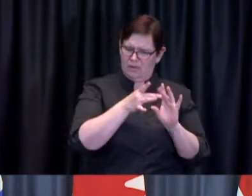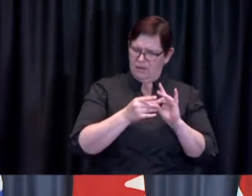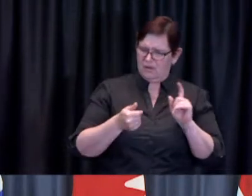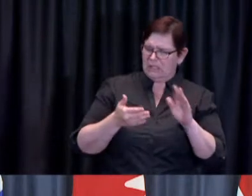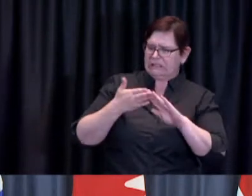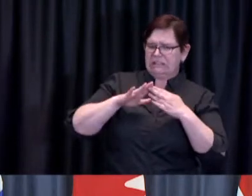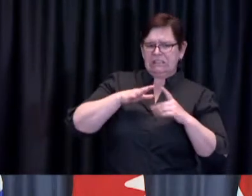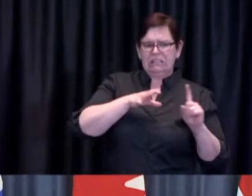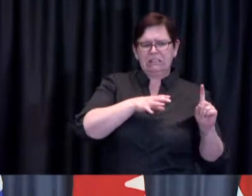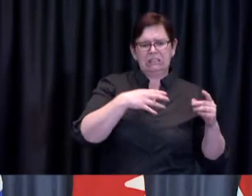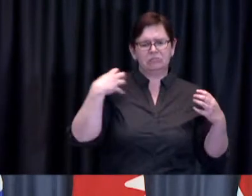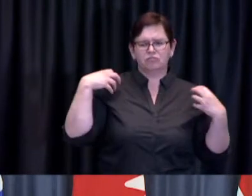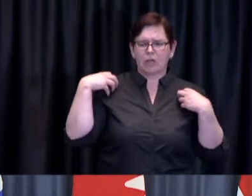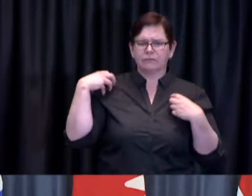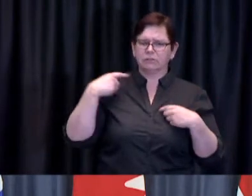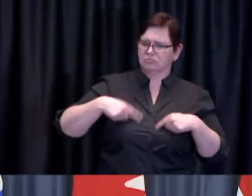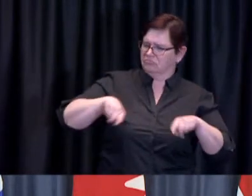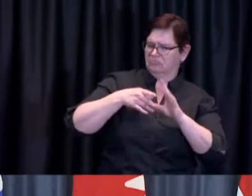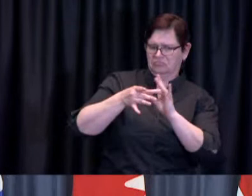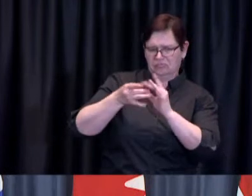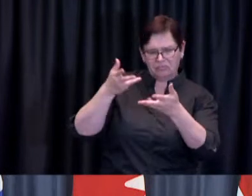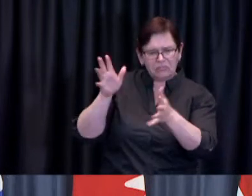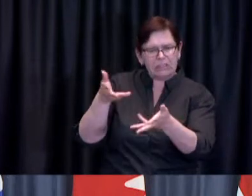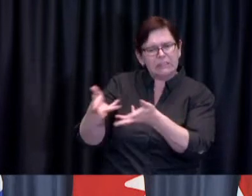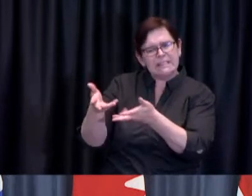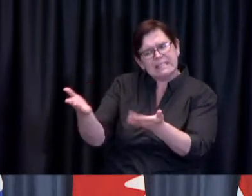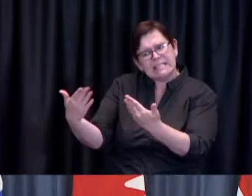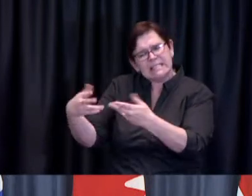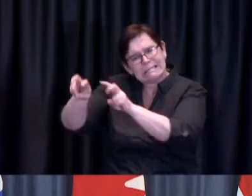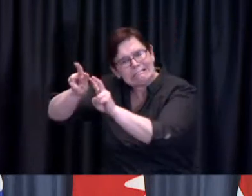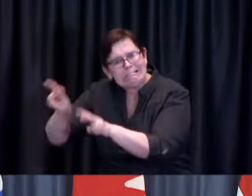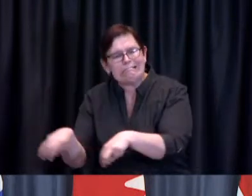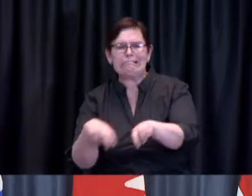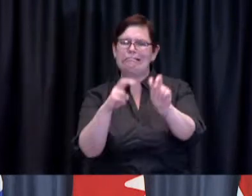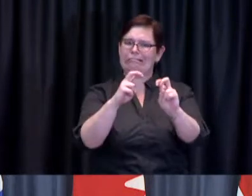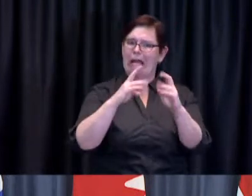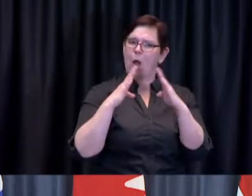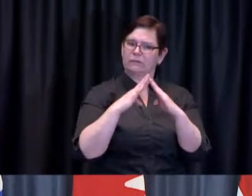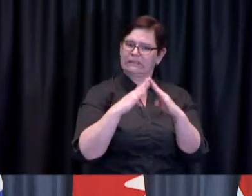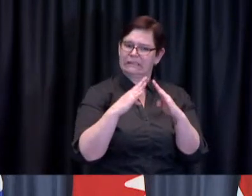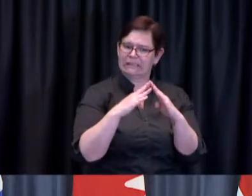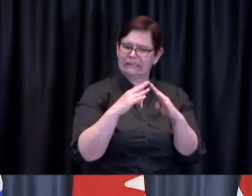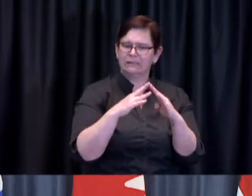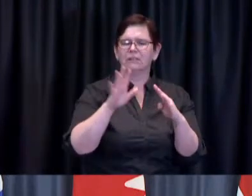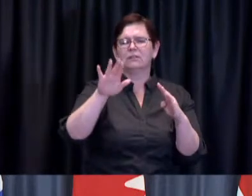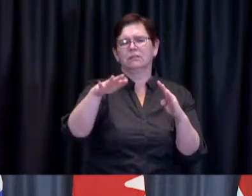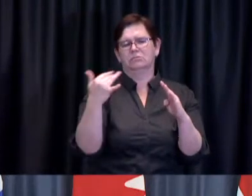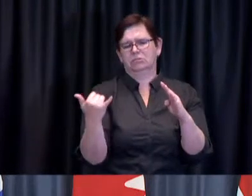encouraging them to come inside the question is why has the city decided to start enforcing